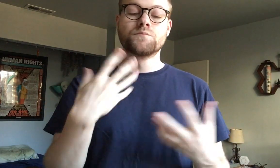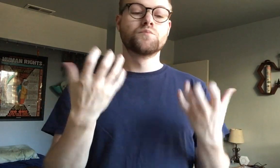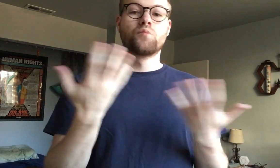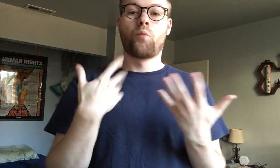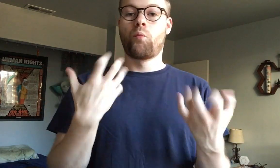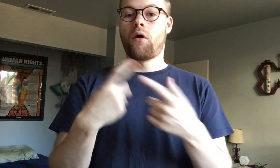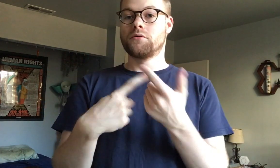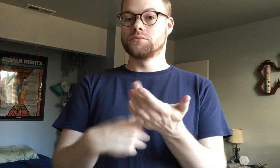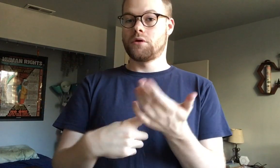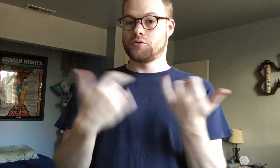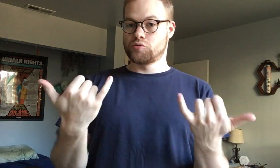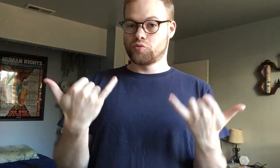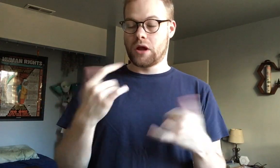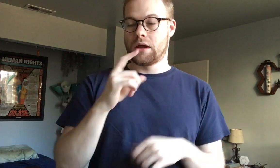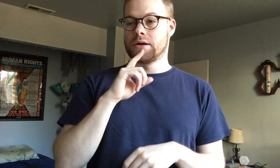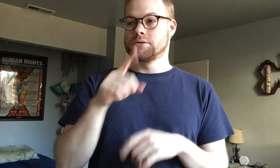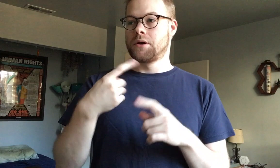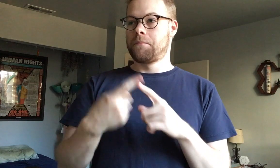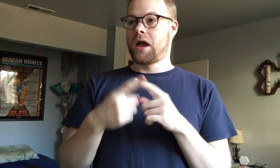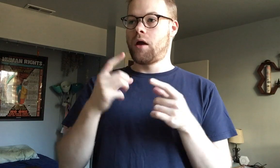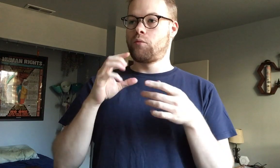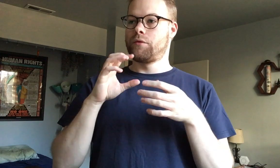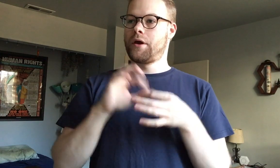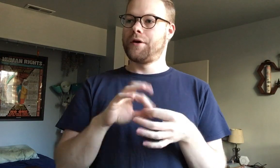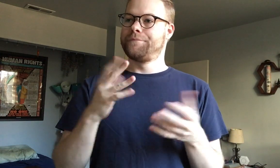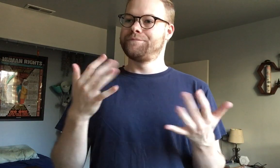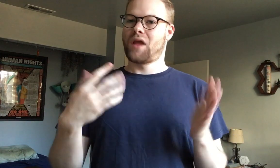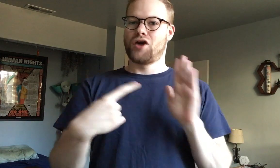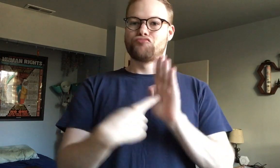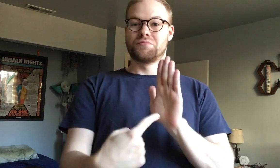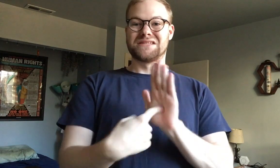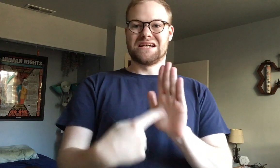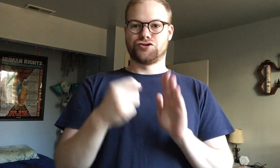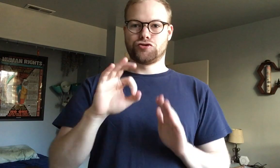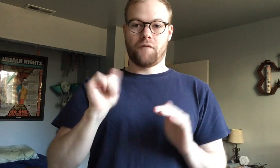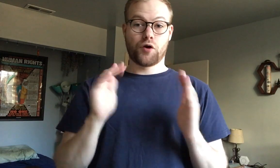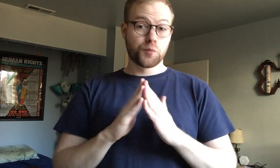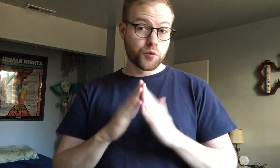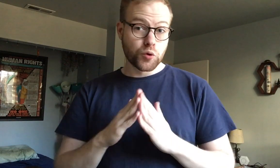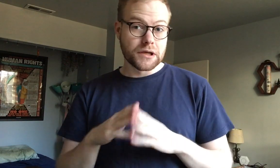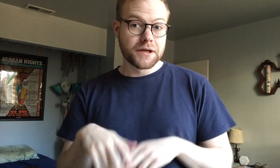What I want to talk about today is representation of a community.